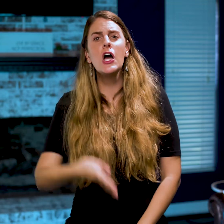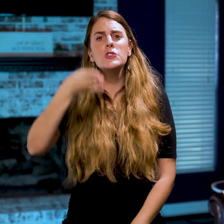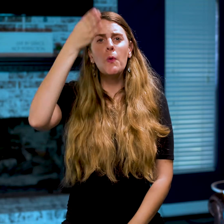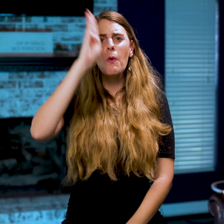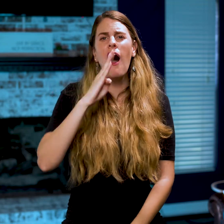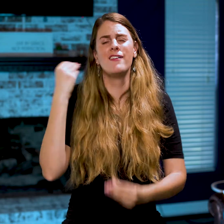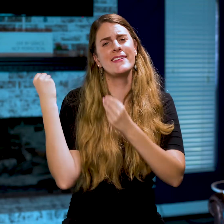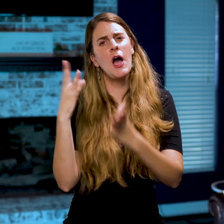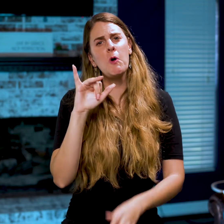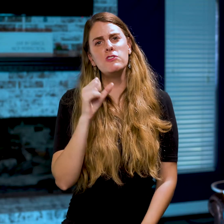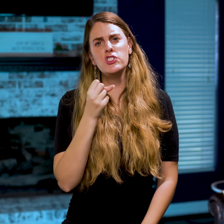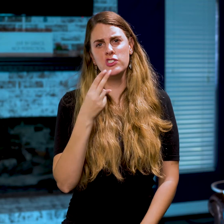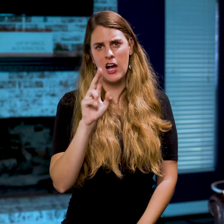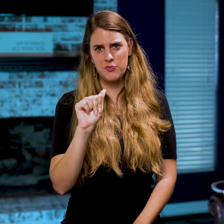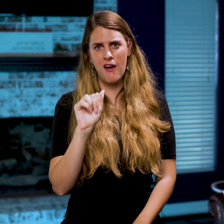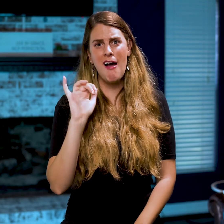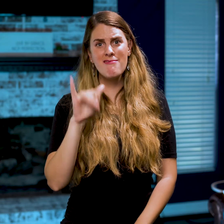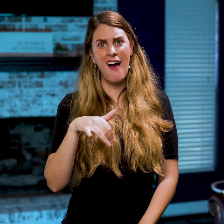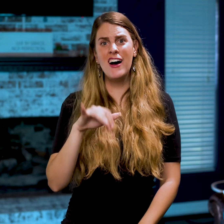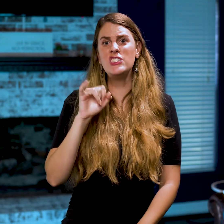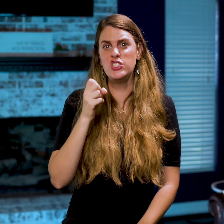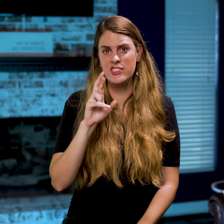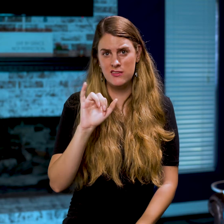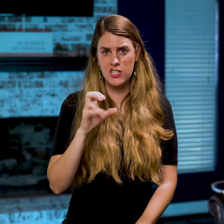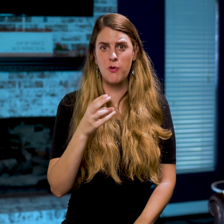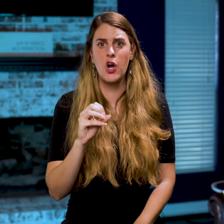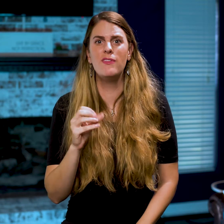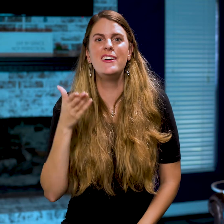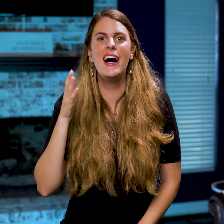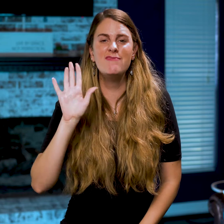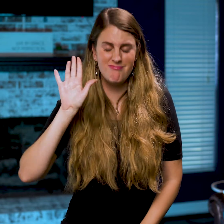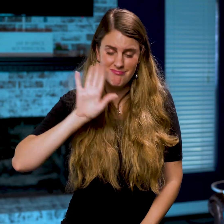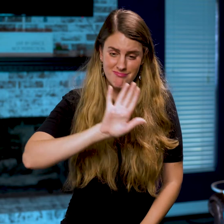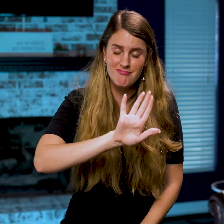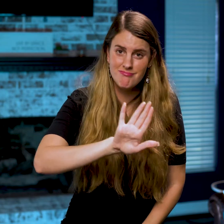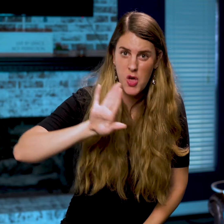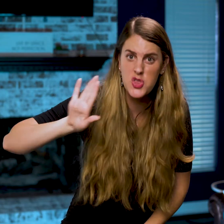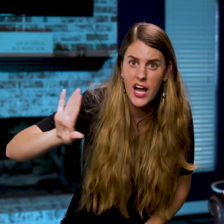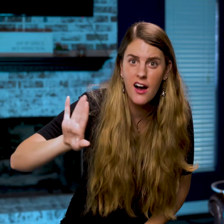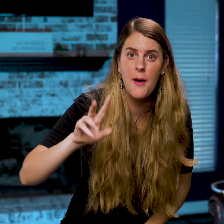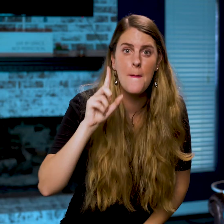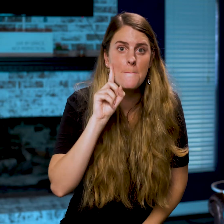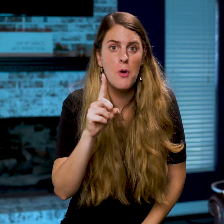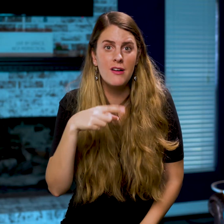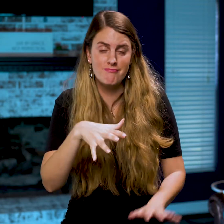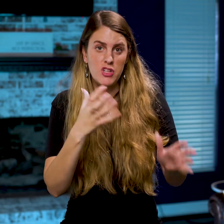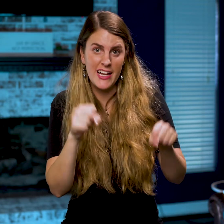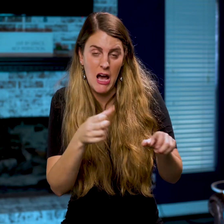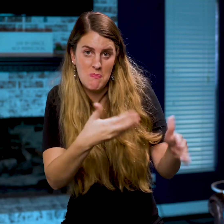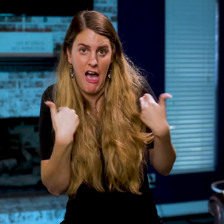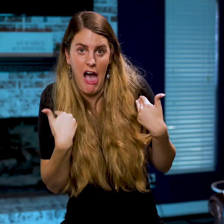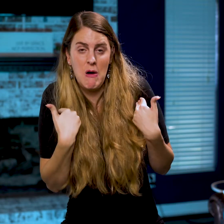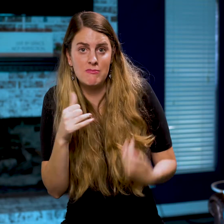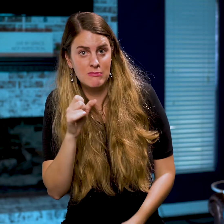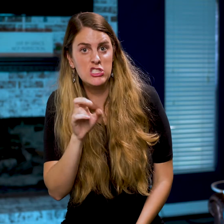God tells Joshua that Jericho is theirs for the taking,